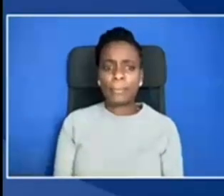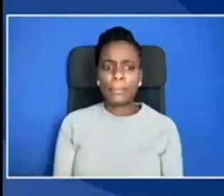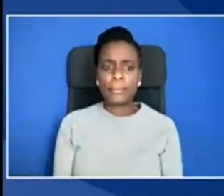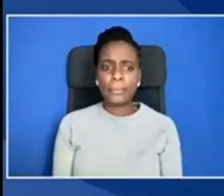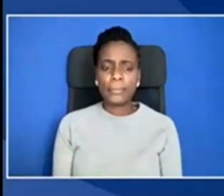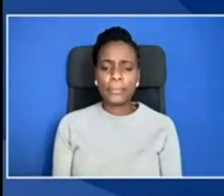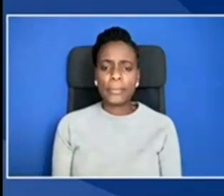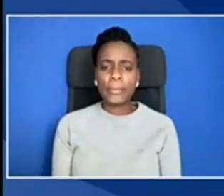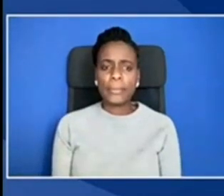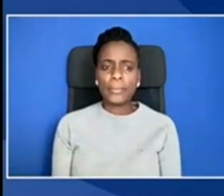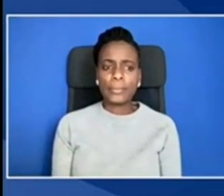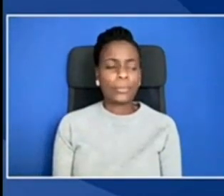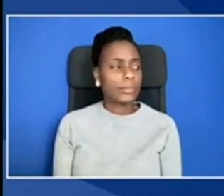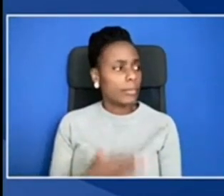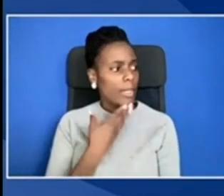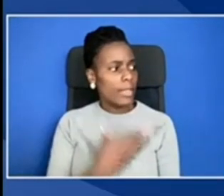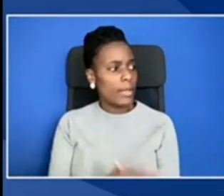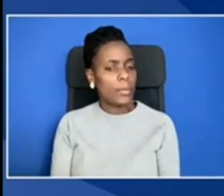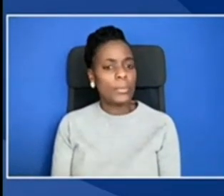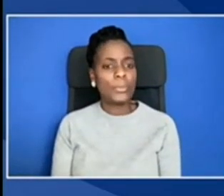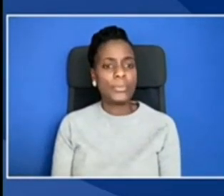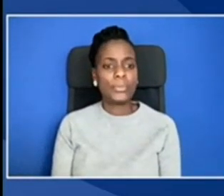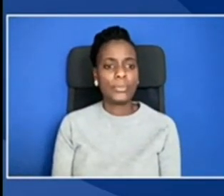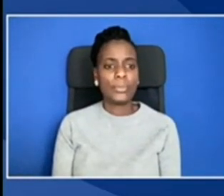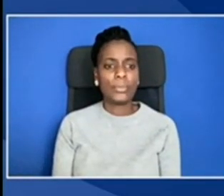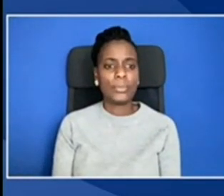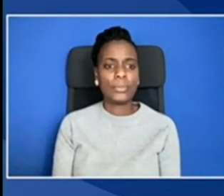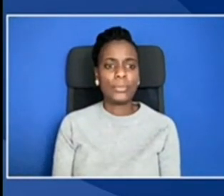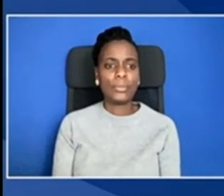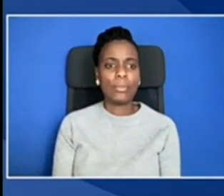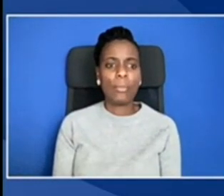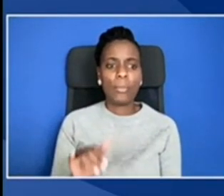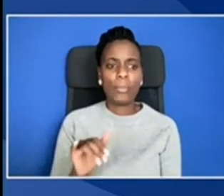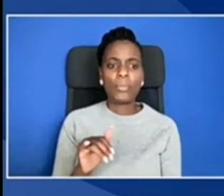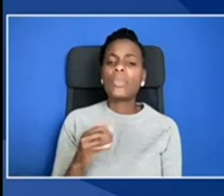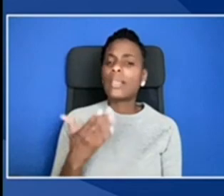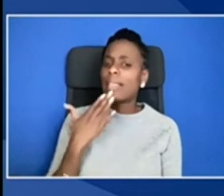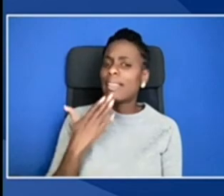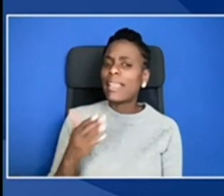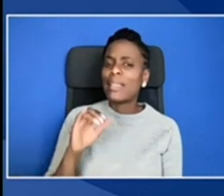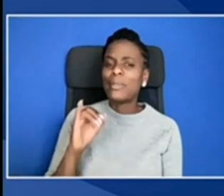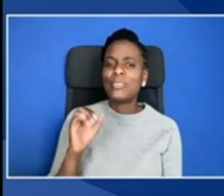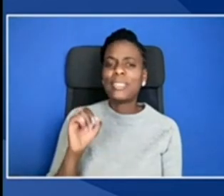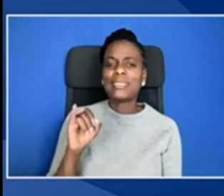Thank you, Jessica. Yael. Thanks, Jessica. And I apologize, I had missed Tamy's comment earlier, but I see